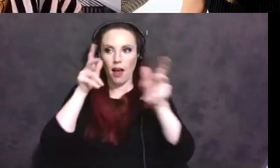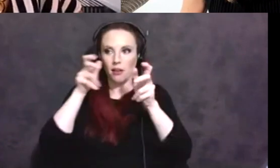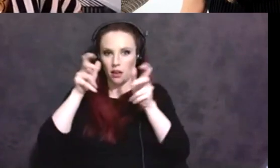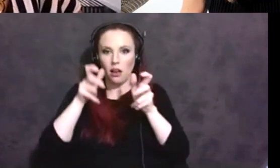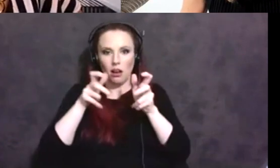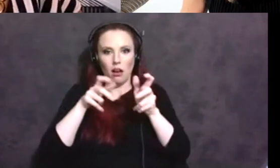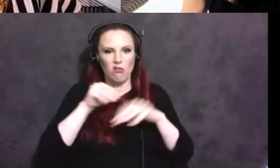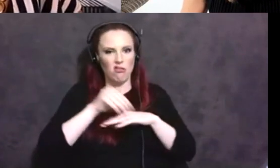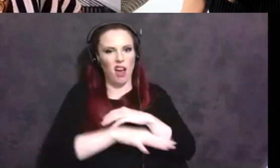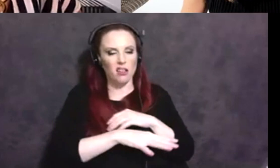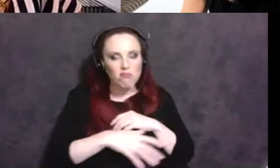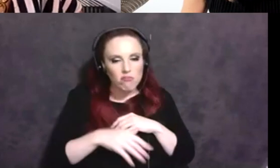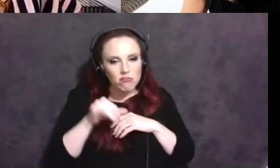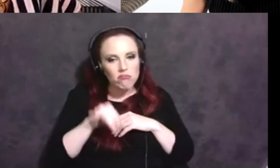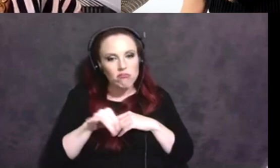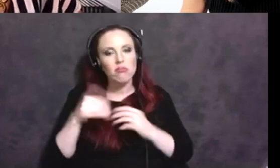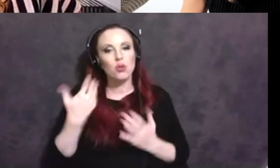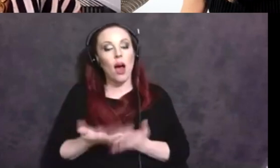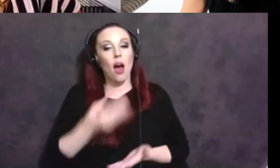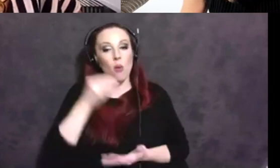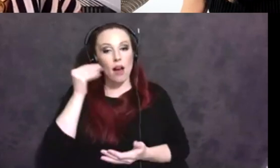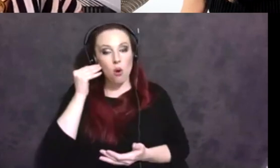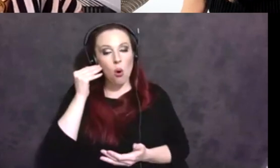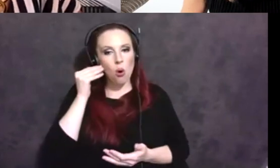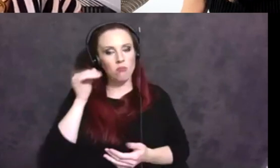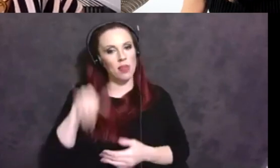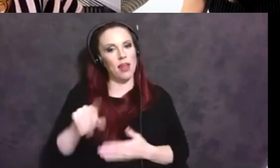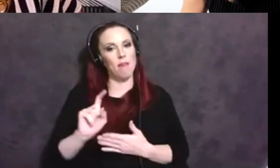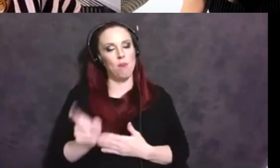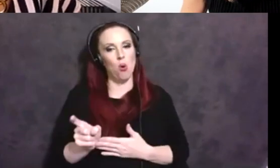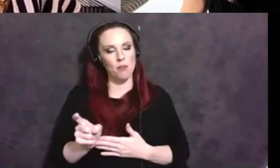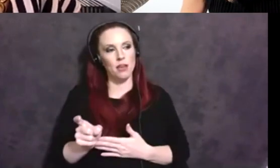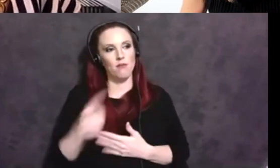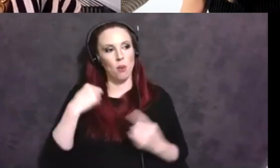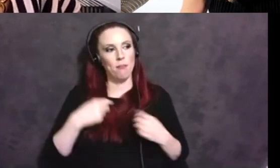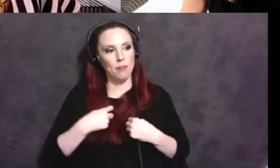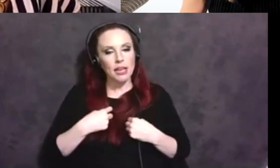what we consume matters and this is a really good example of what we consume matters. And